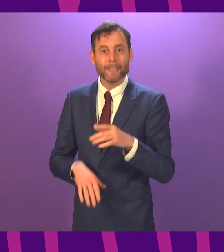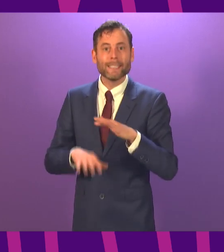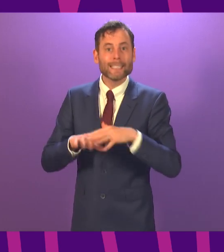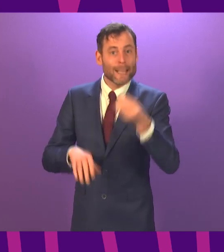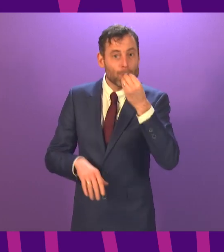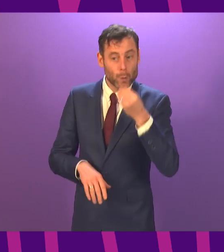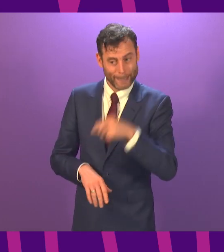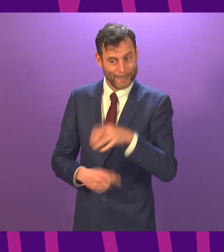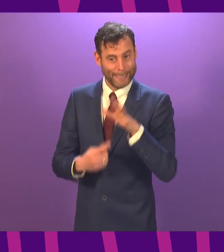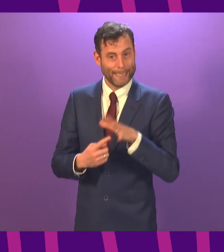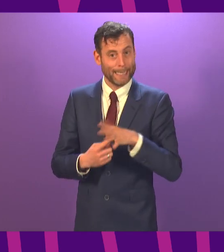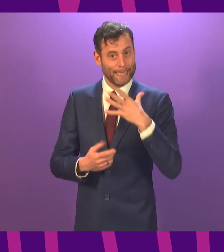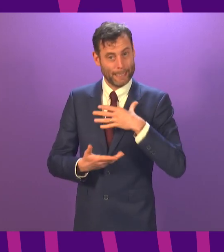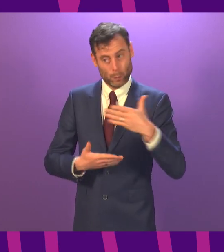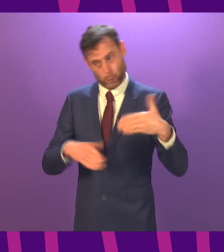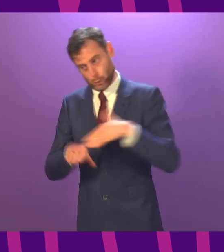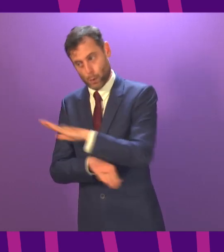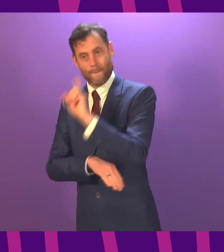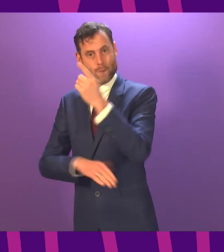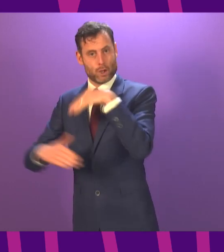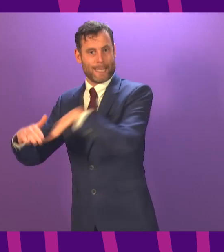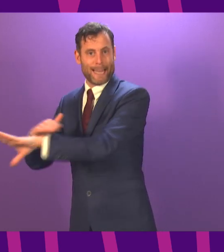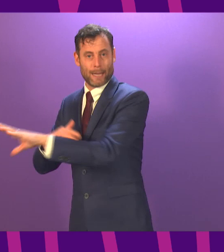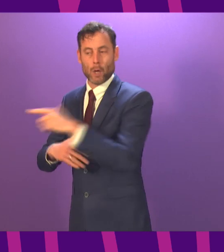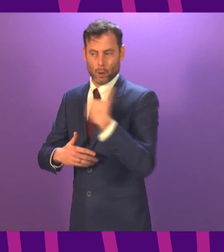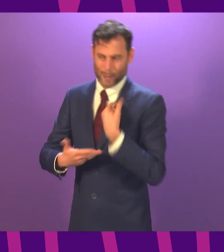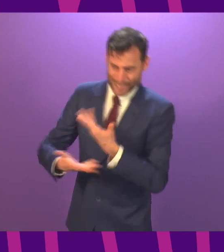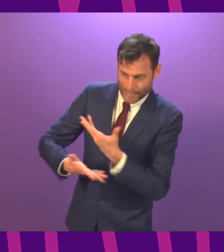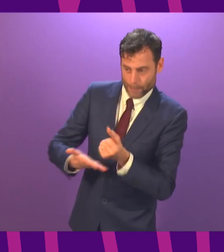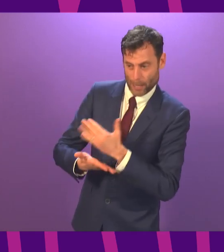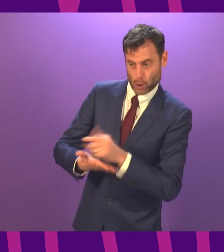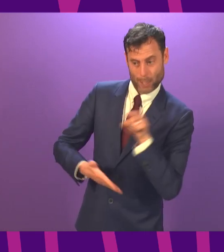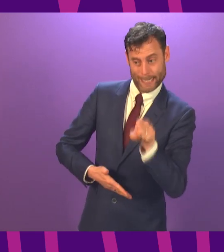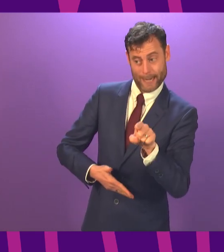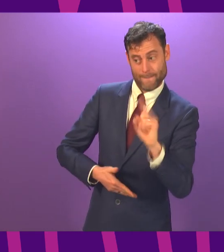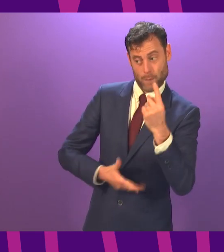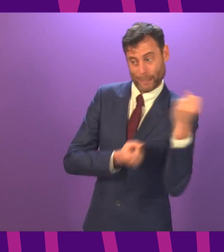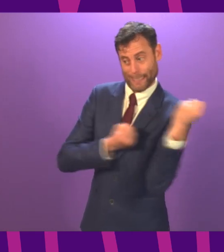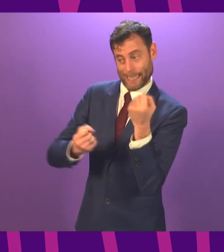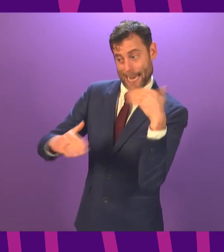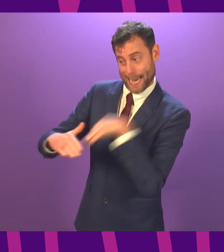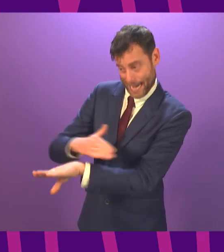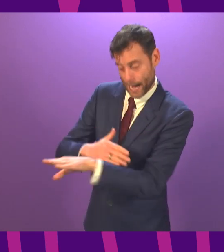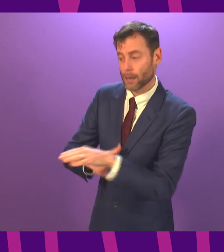seafood, is prioritised, and the Scottish Government is ready to help in any way that we can, including with the testing of drivers.